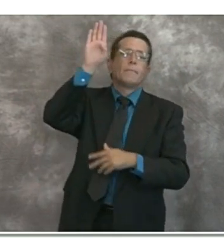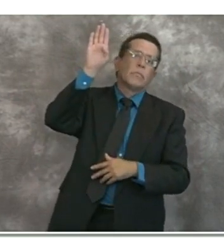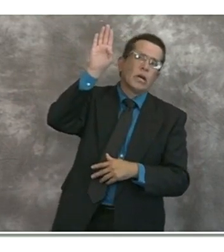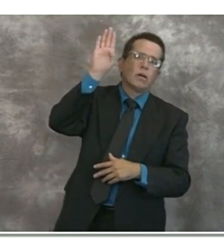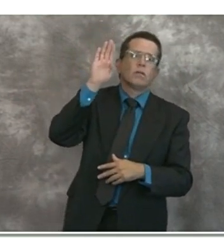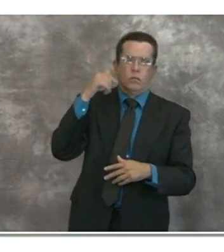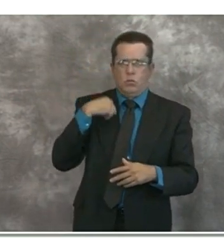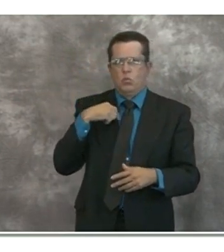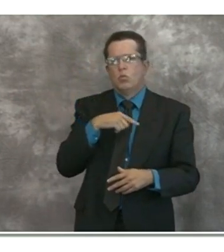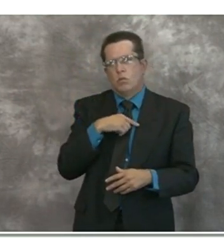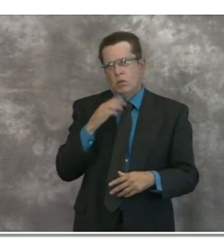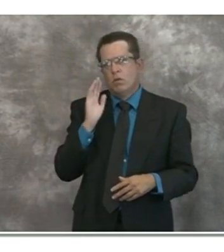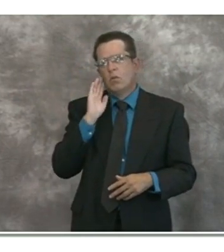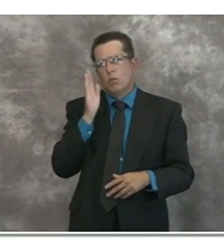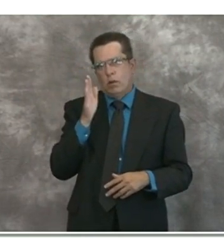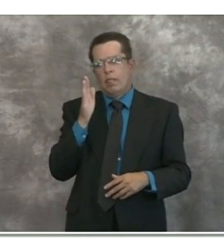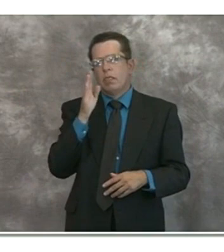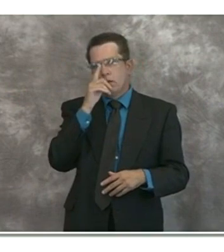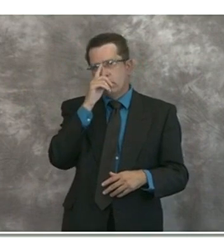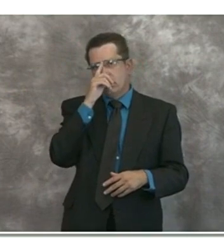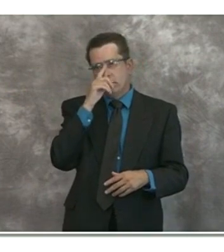ACTUALITY IF ANY ONE OF THE